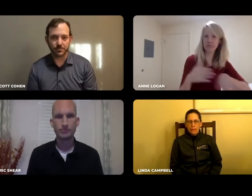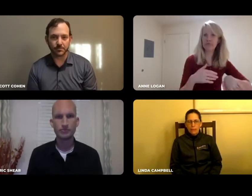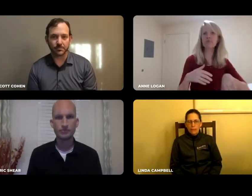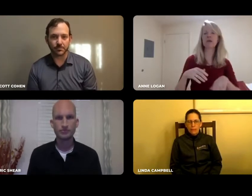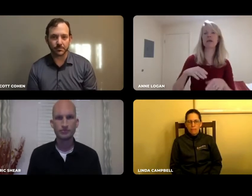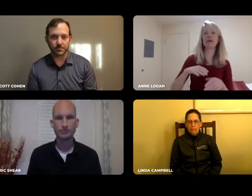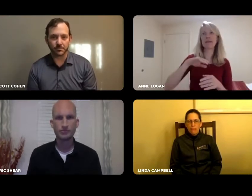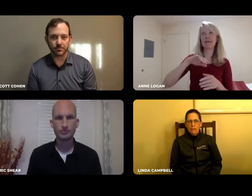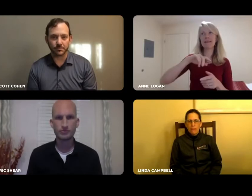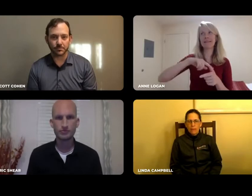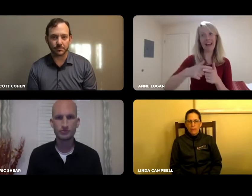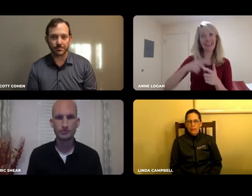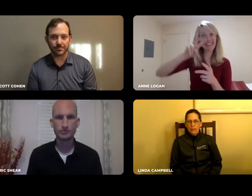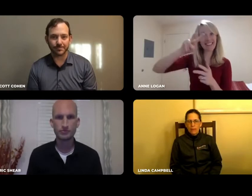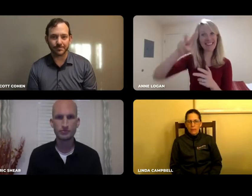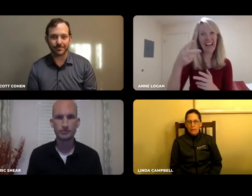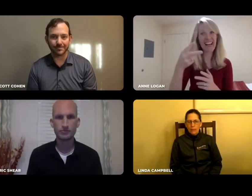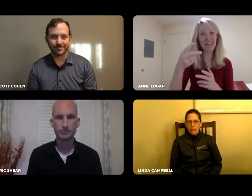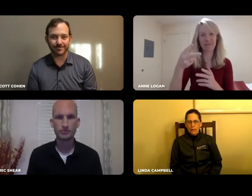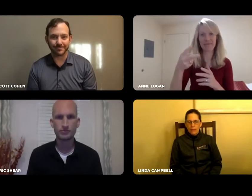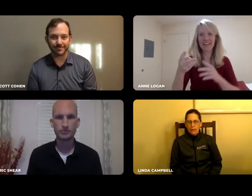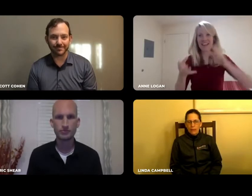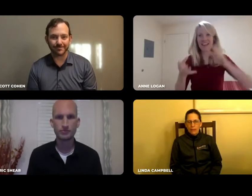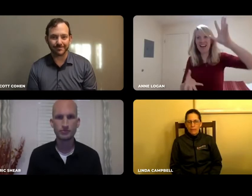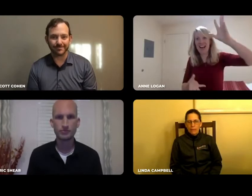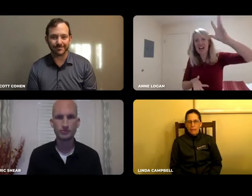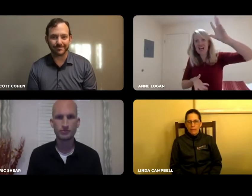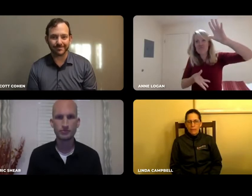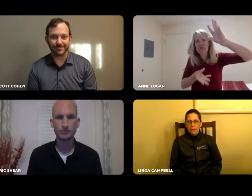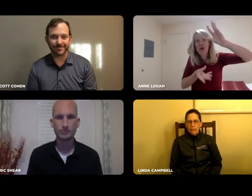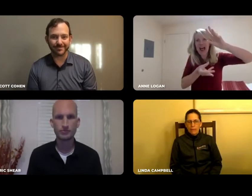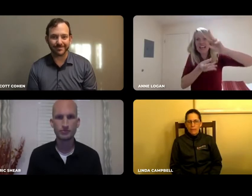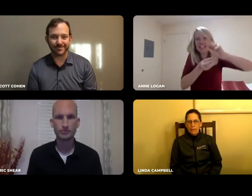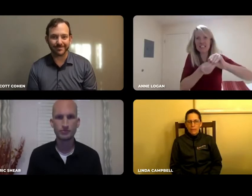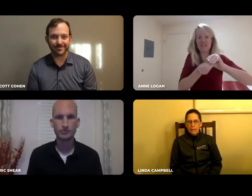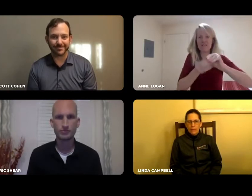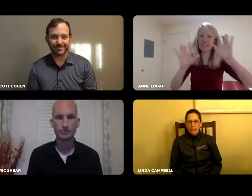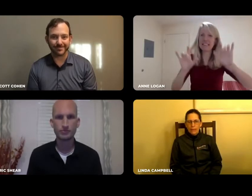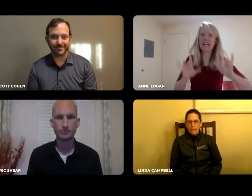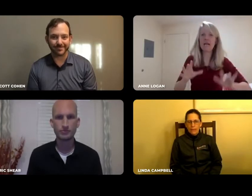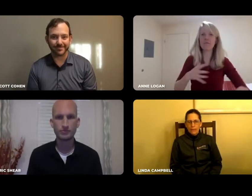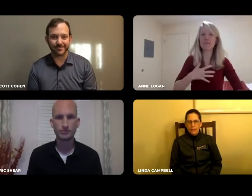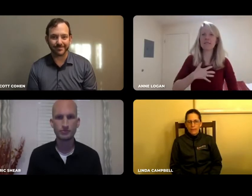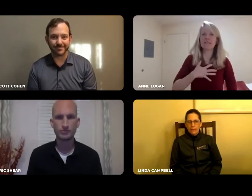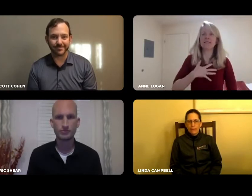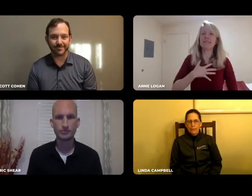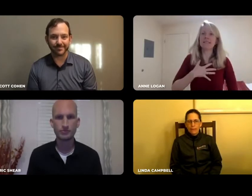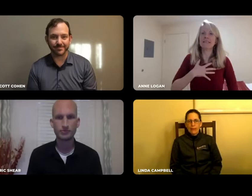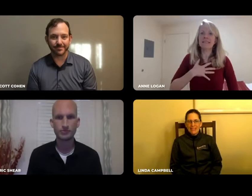plan and it's out of the way There's a comprehensive exam, which is